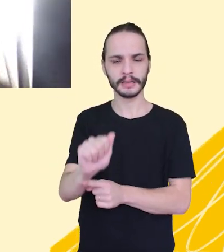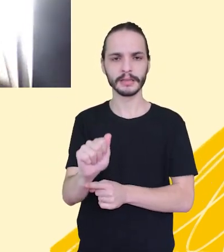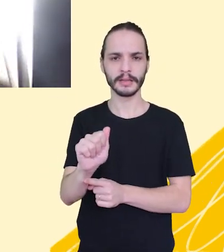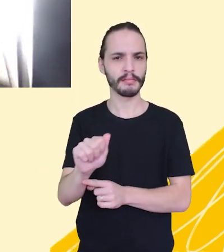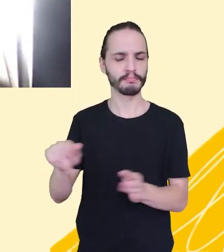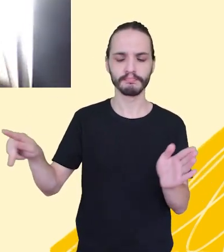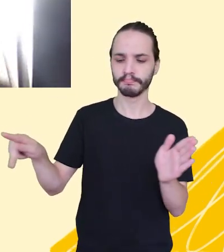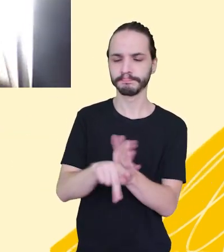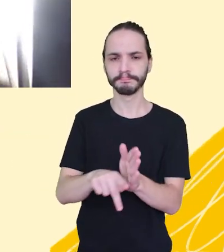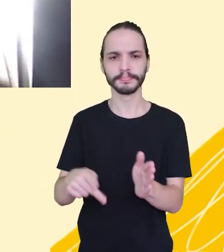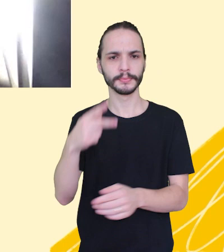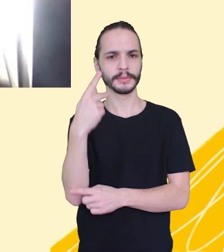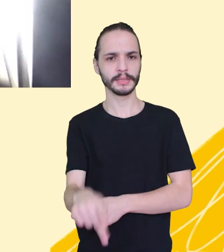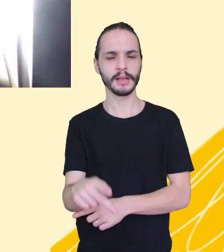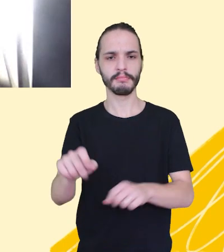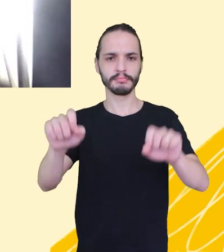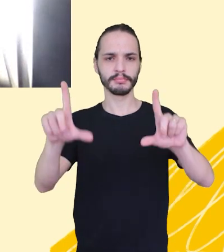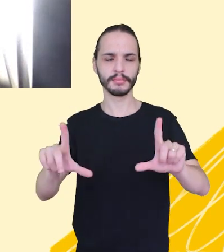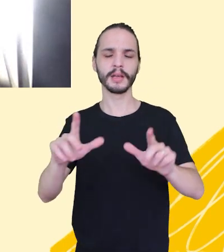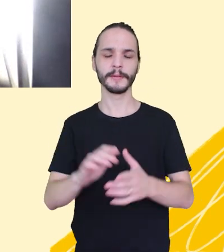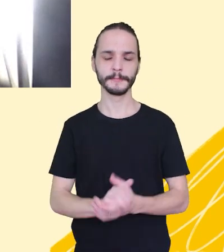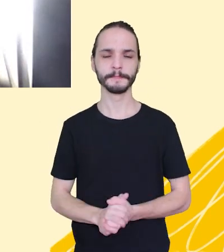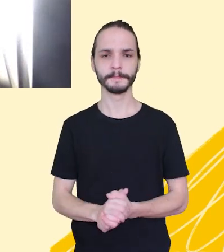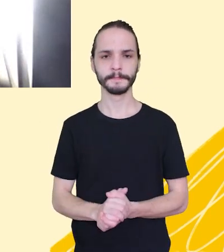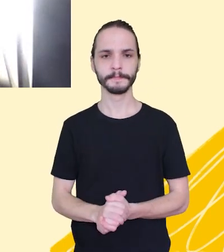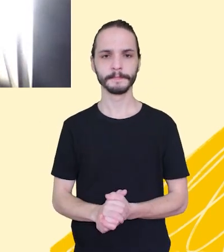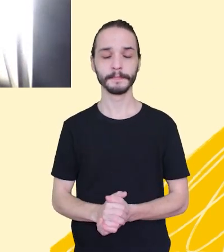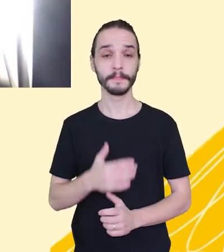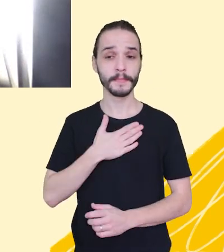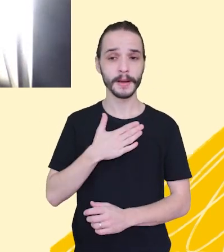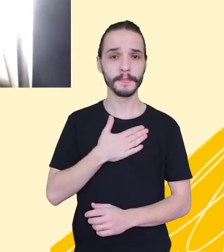For me the reason was just because music...